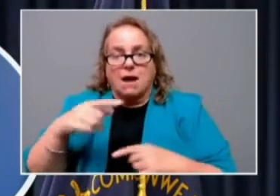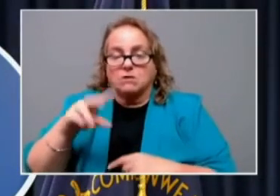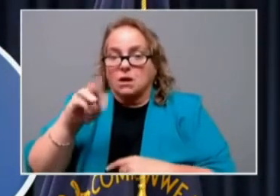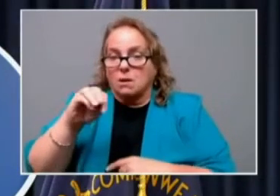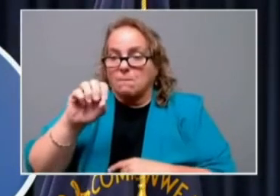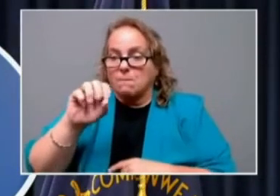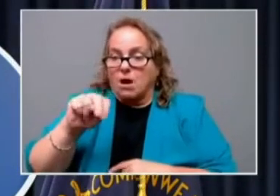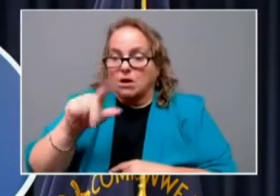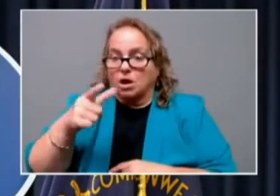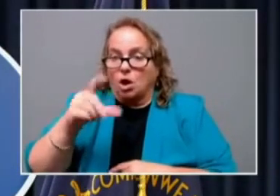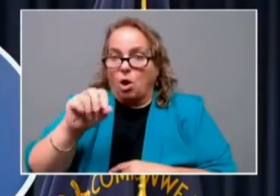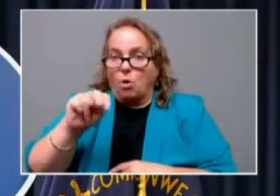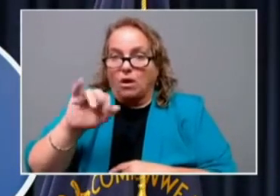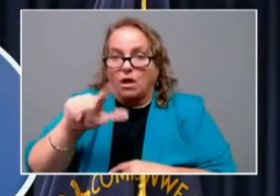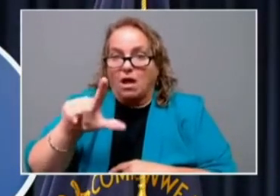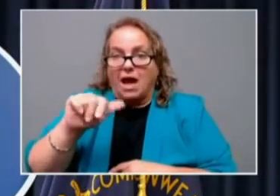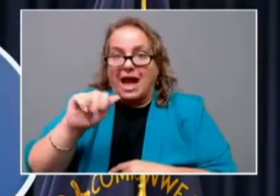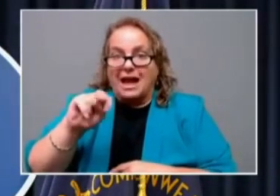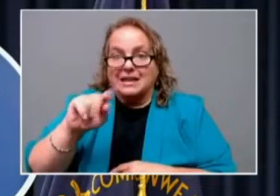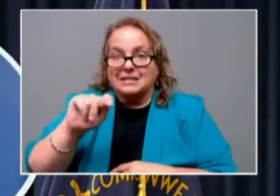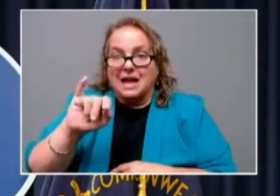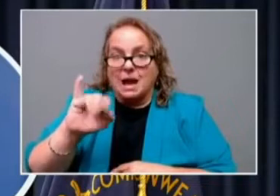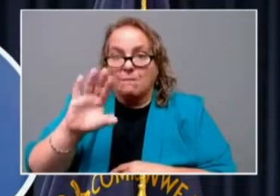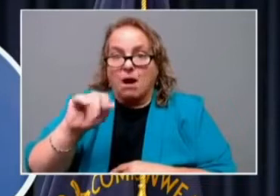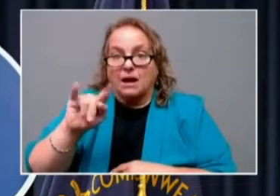how much they have increased in the commonwealth as well as school testing.